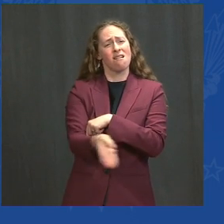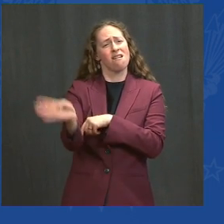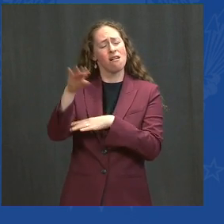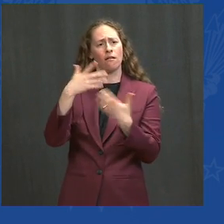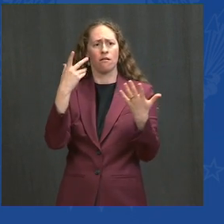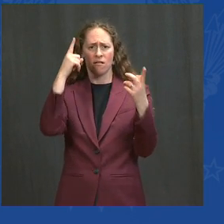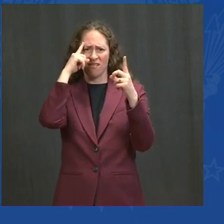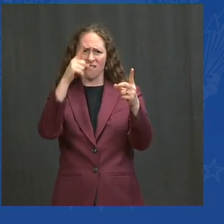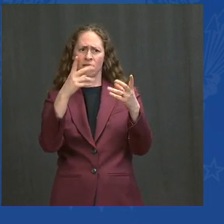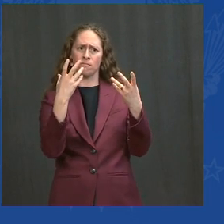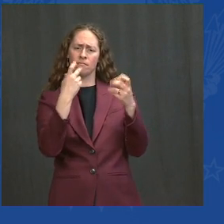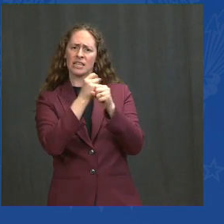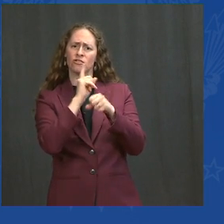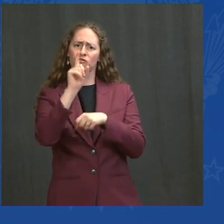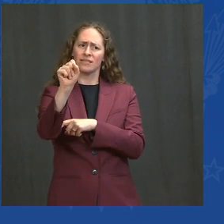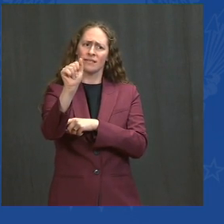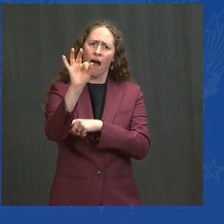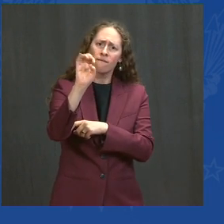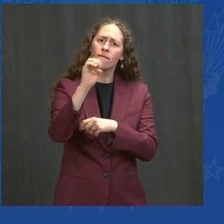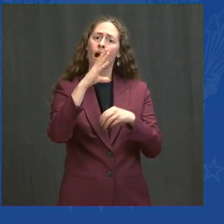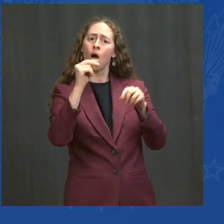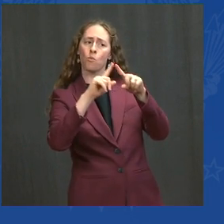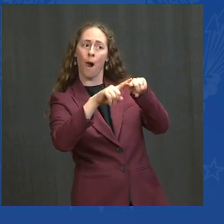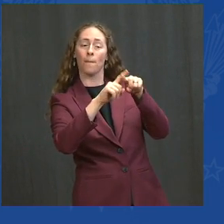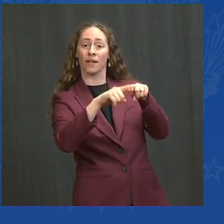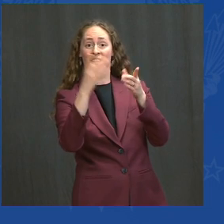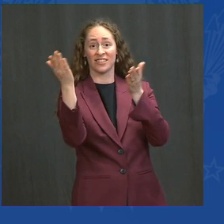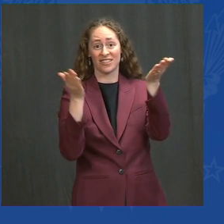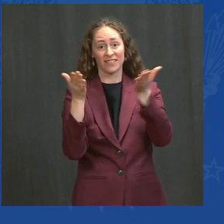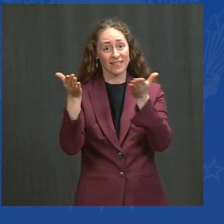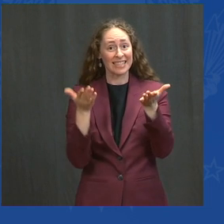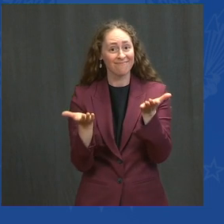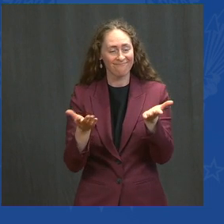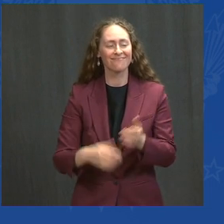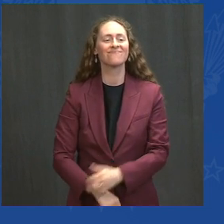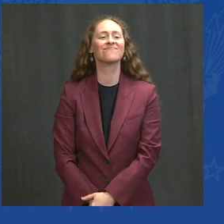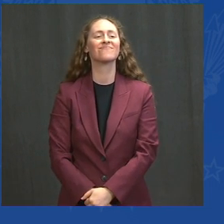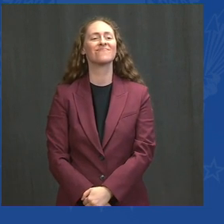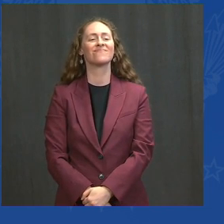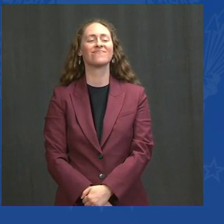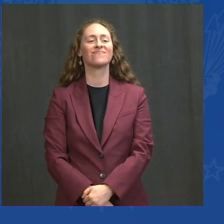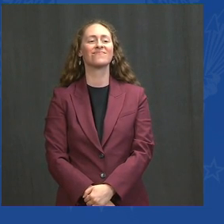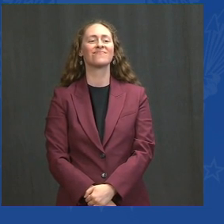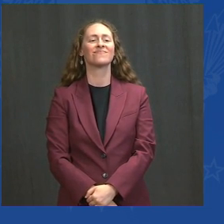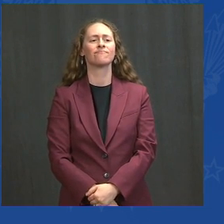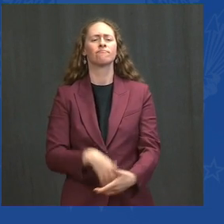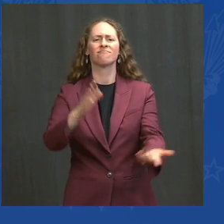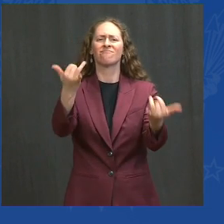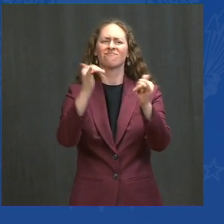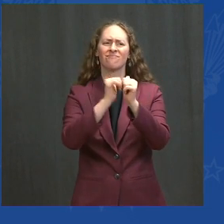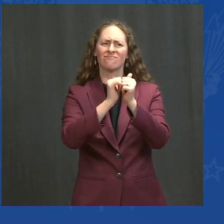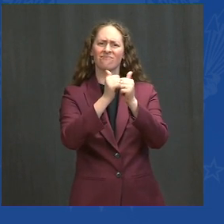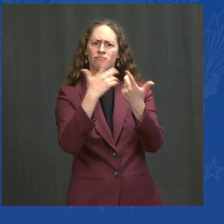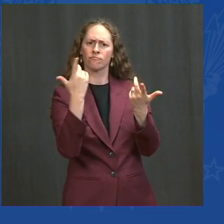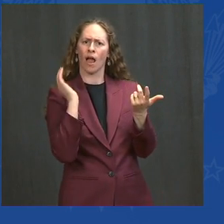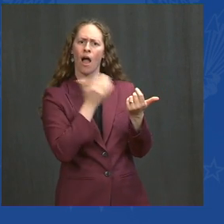In order to have successful a transportation service, we need better roads, better bridges and clean renewable energy